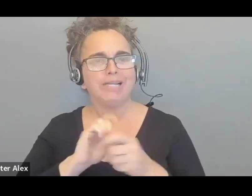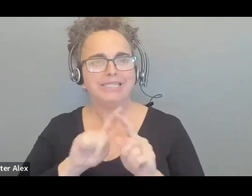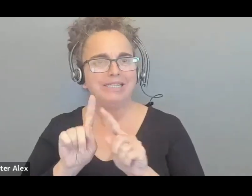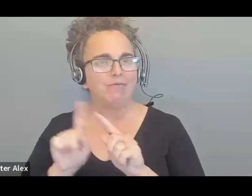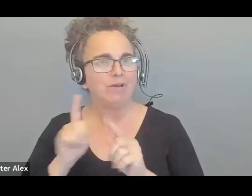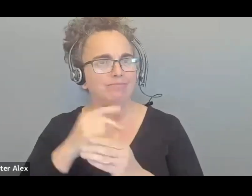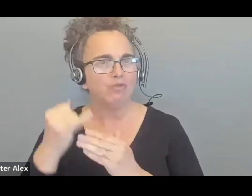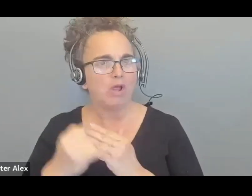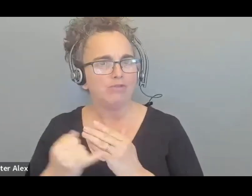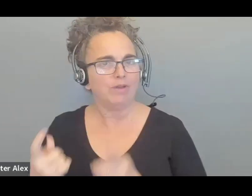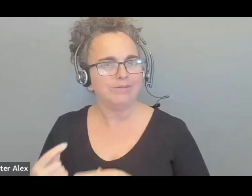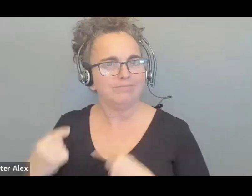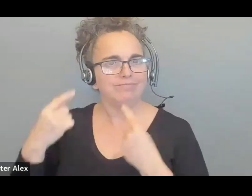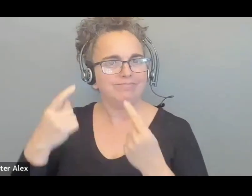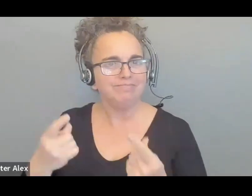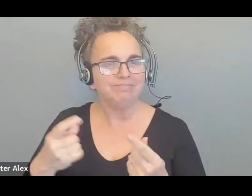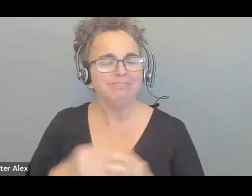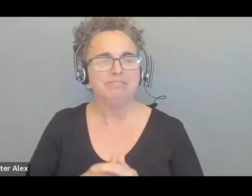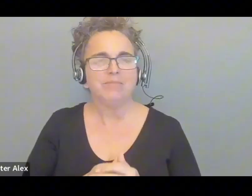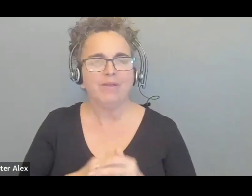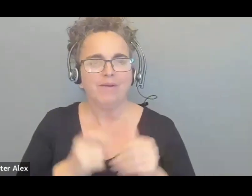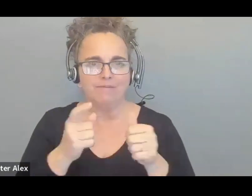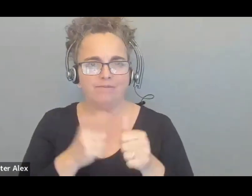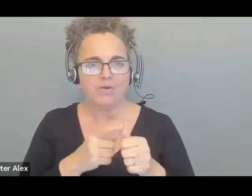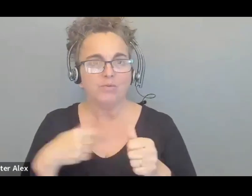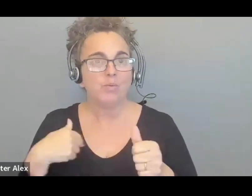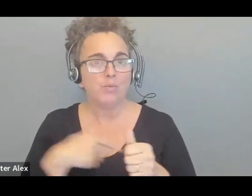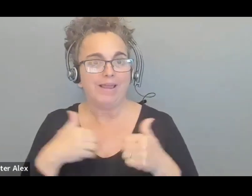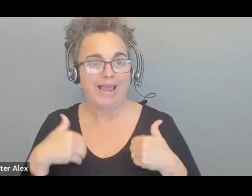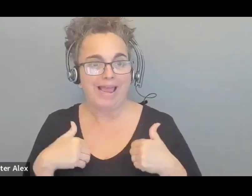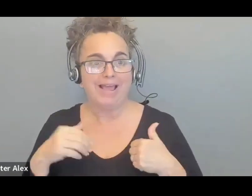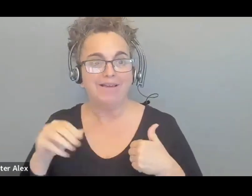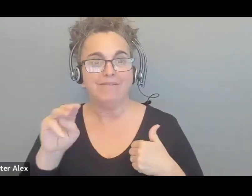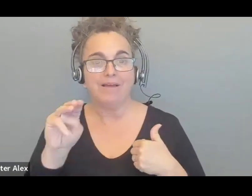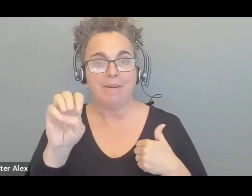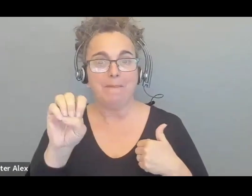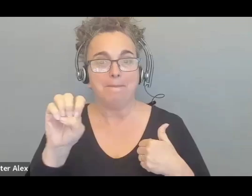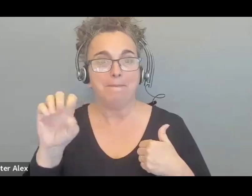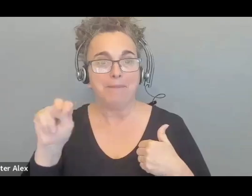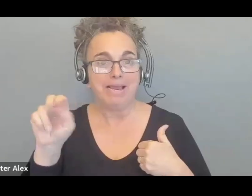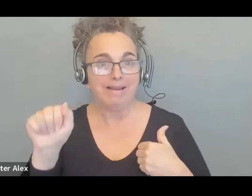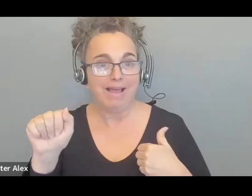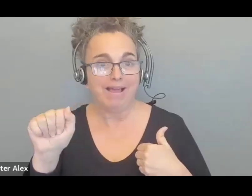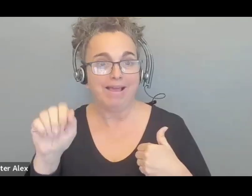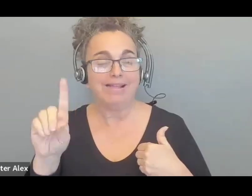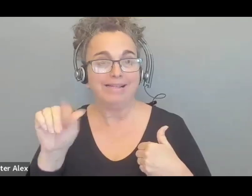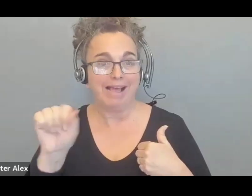And first we have Meena Das. She's a software engineer at GitHub.